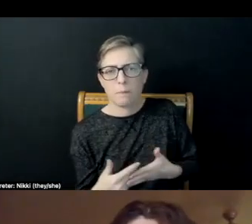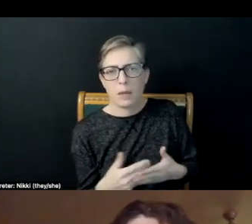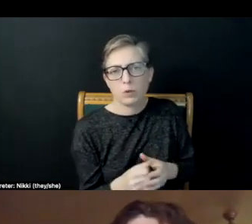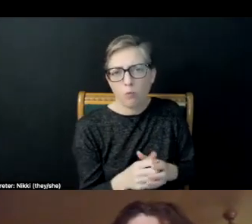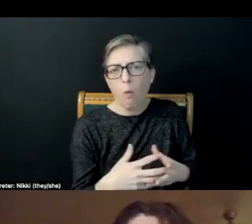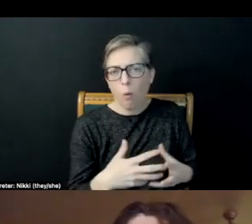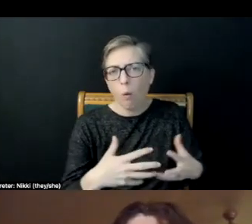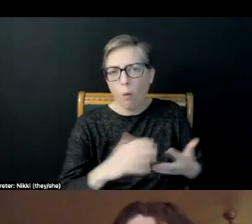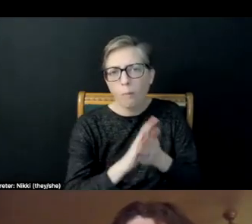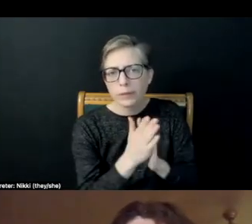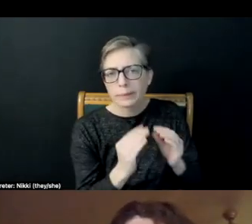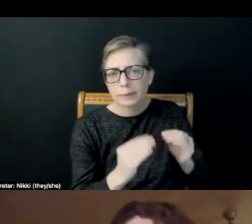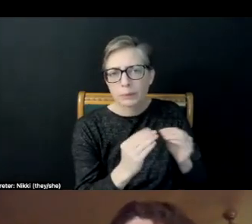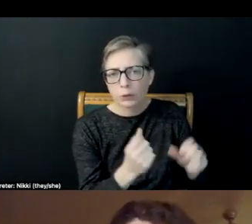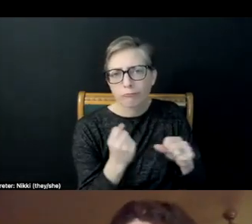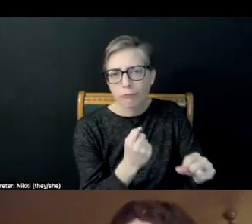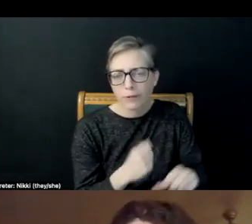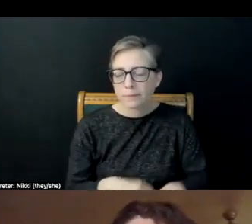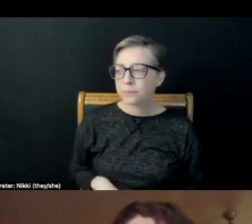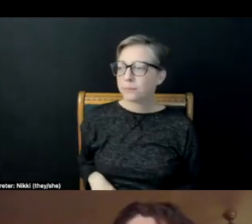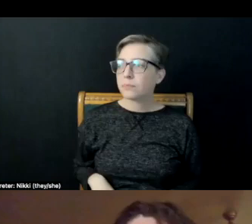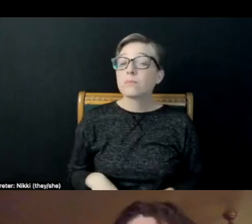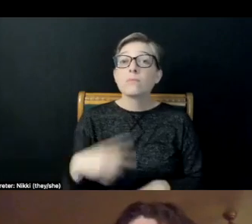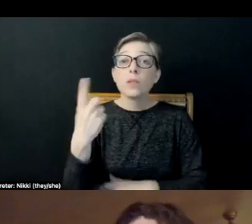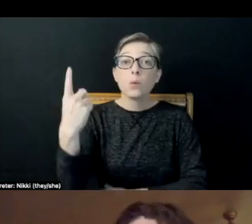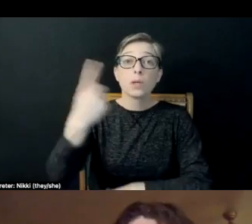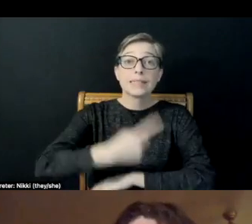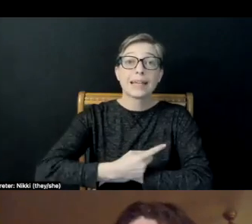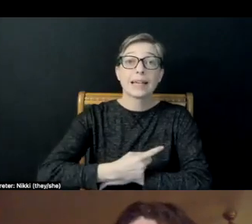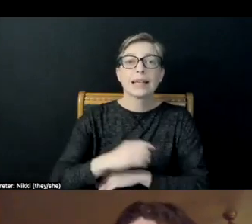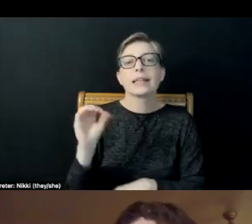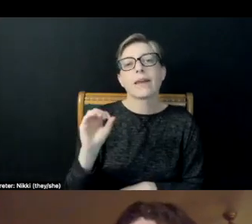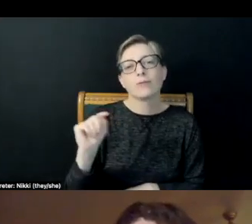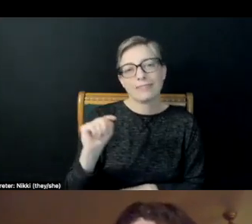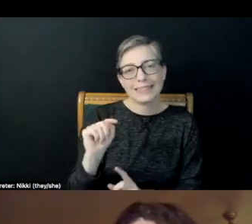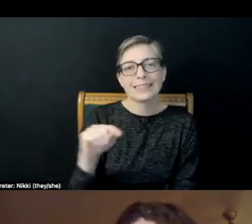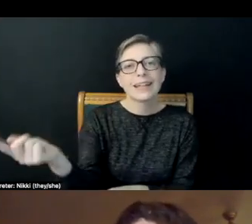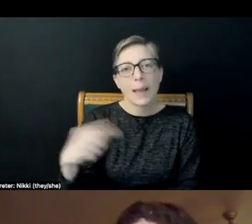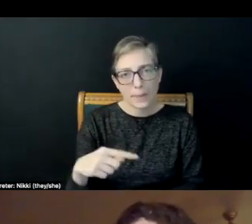One day the OT came in and she had been really supportive,